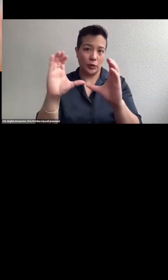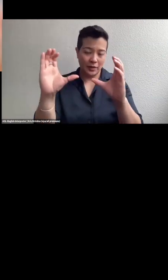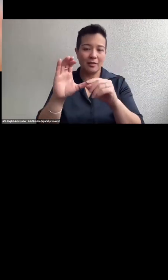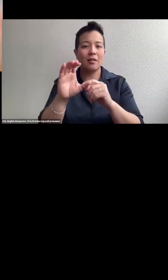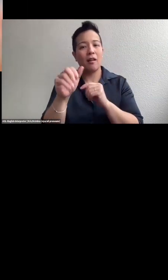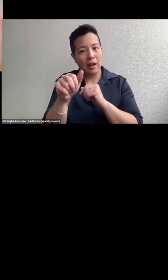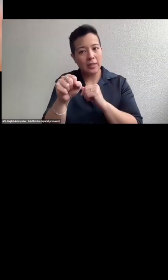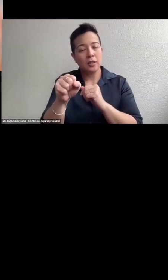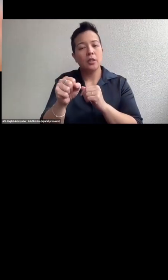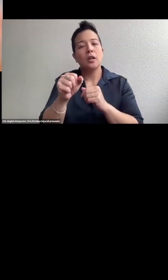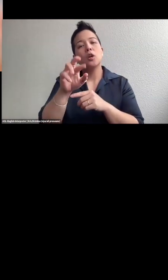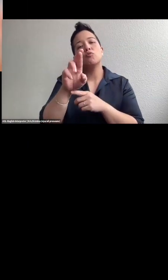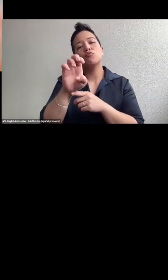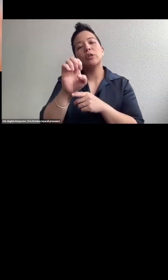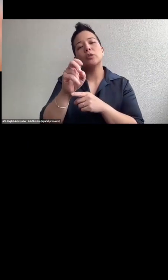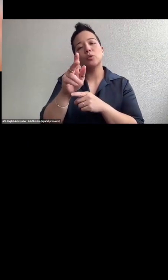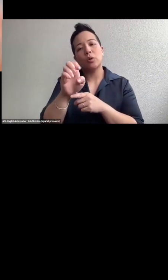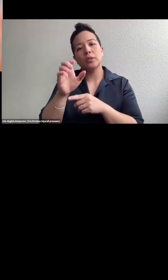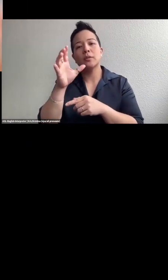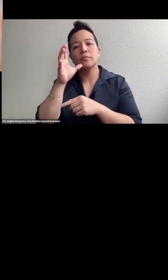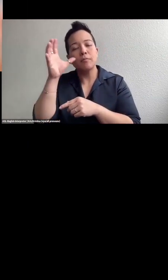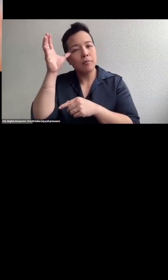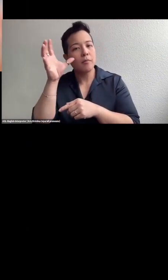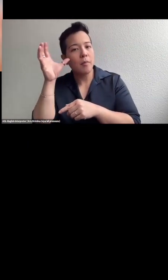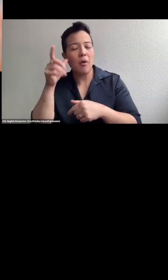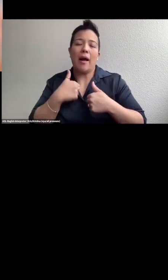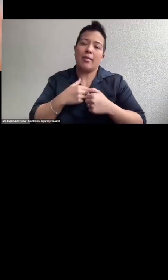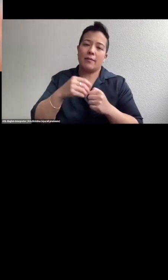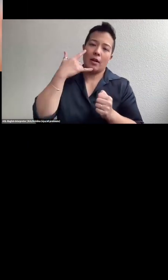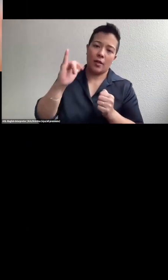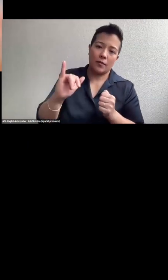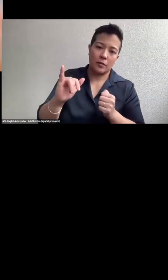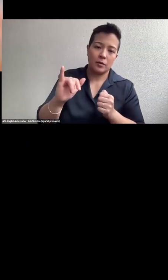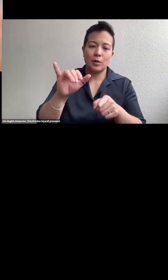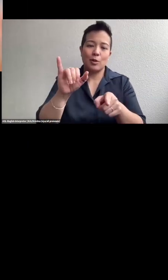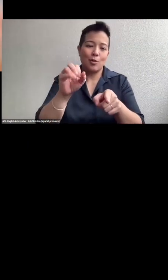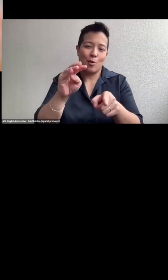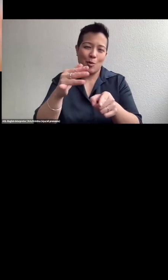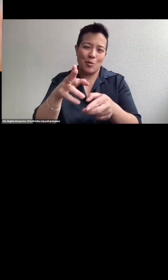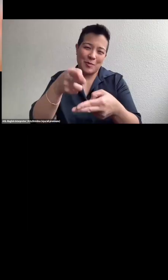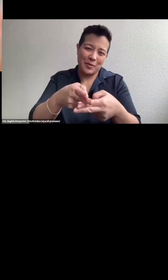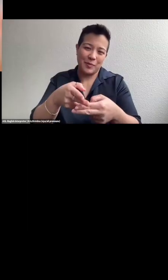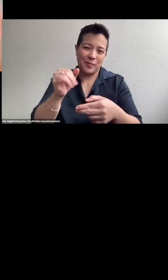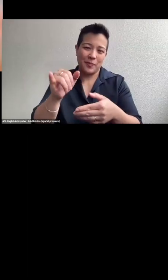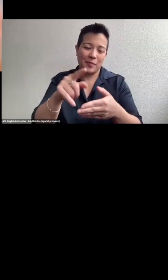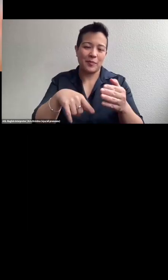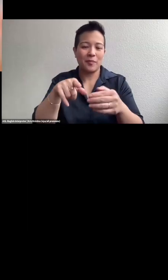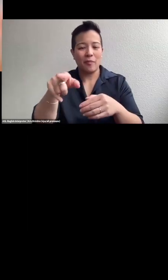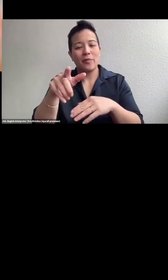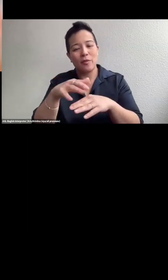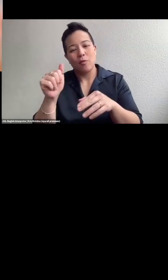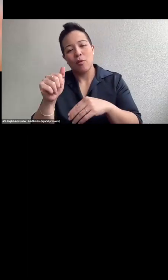resource parent. I live in California and as Yomi had already mentioned, that's what they call foster parents.